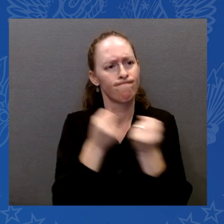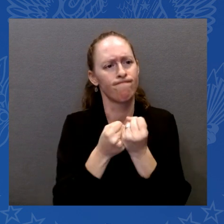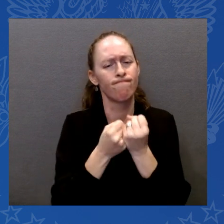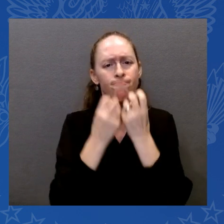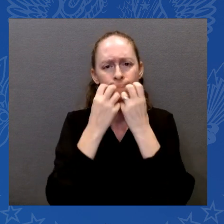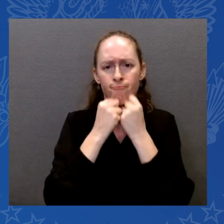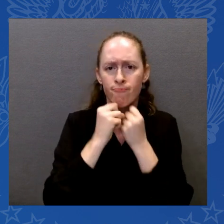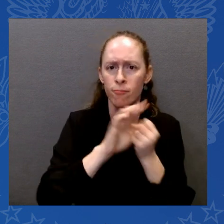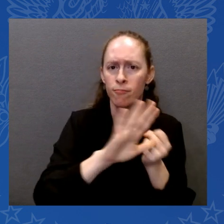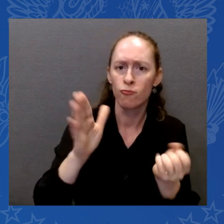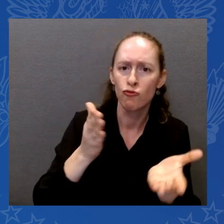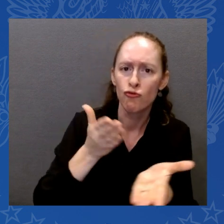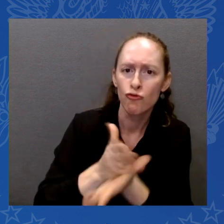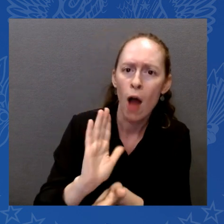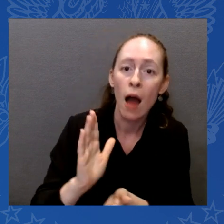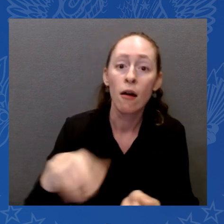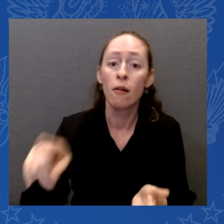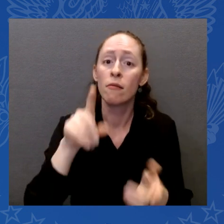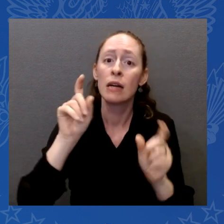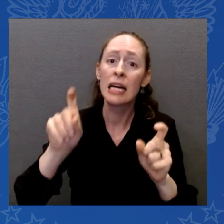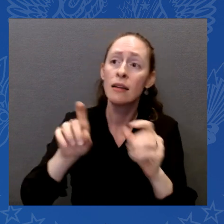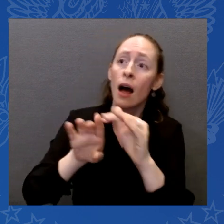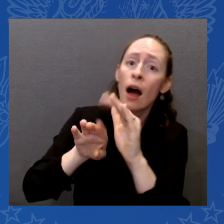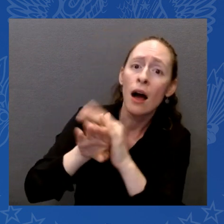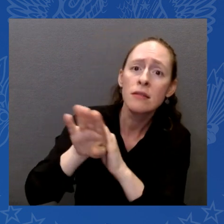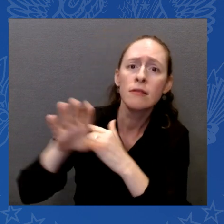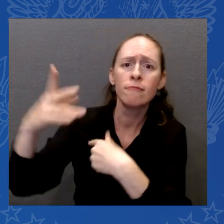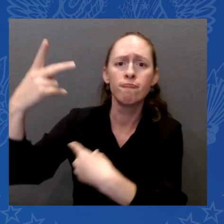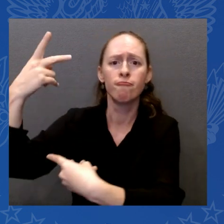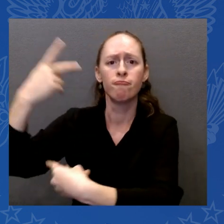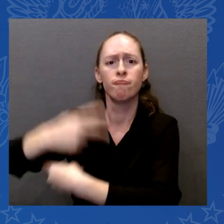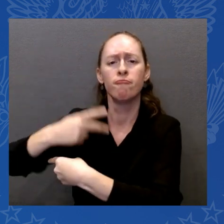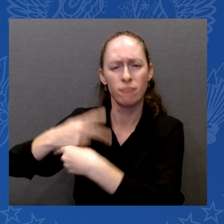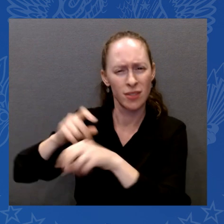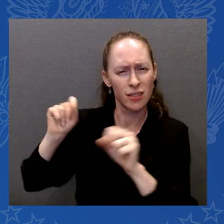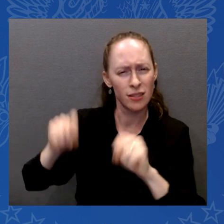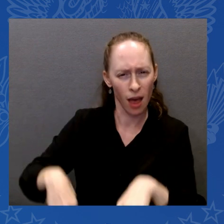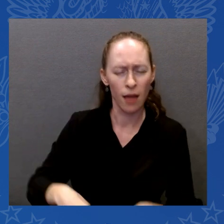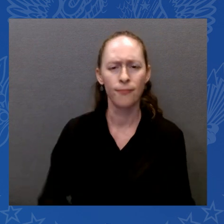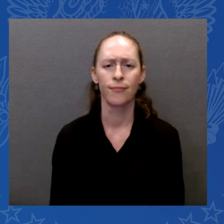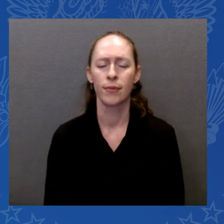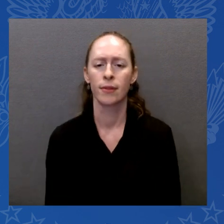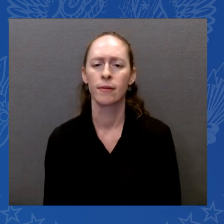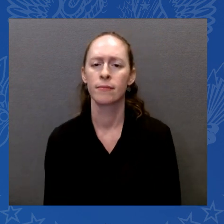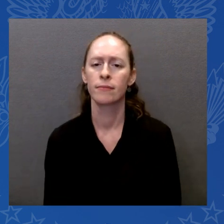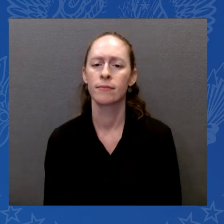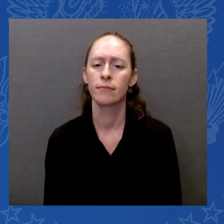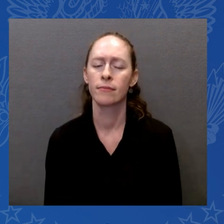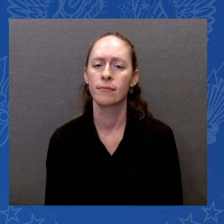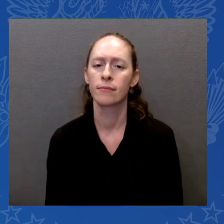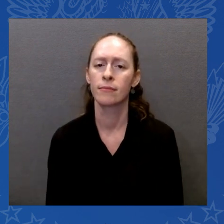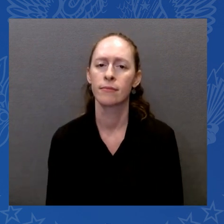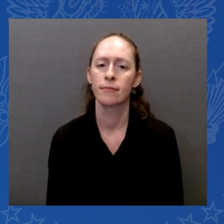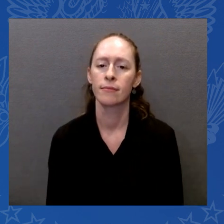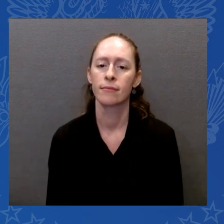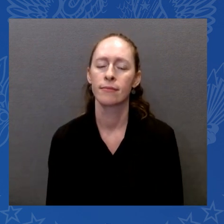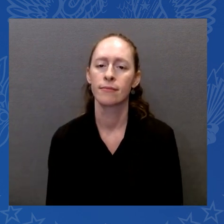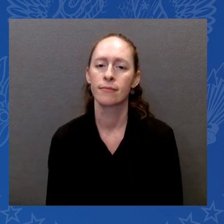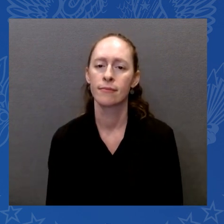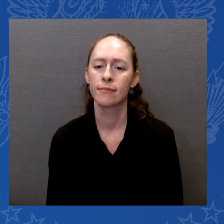And I'll close by mentioning that, as we know, Justice Clarence Thomas said the quiet part out loud